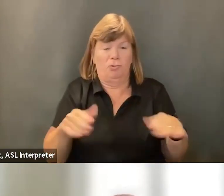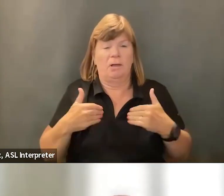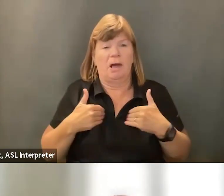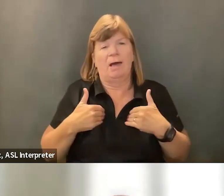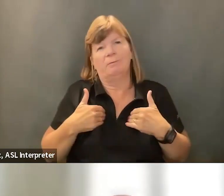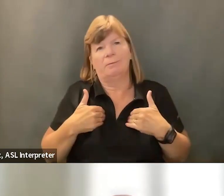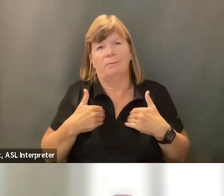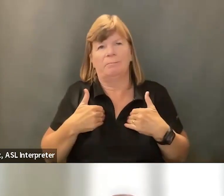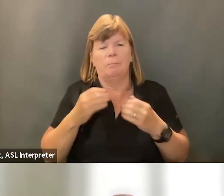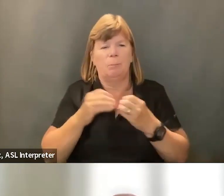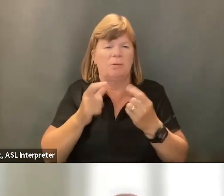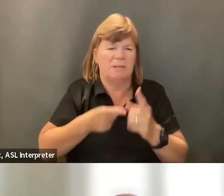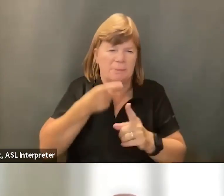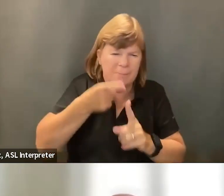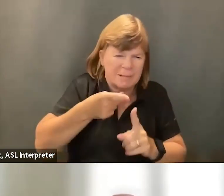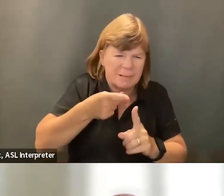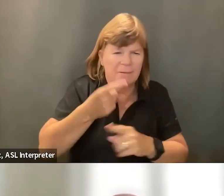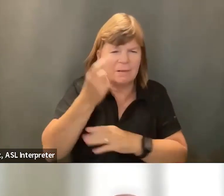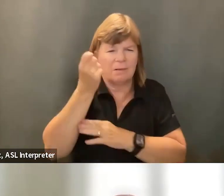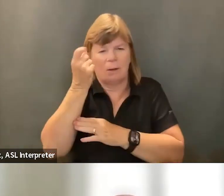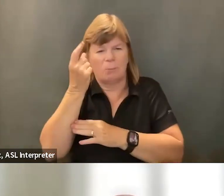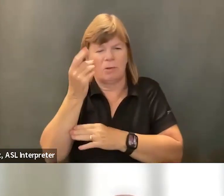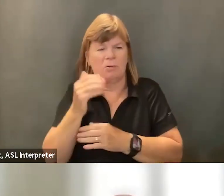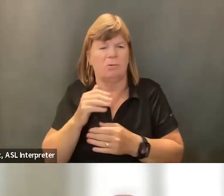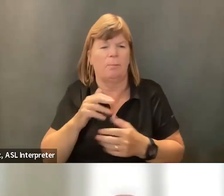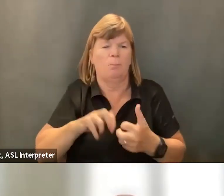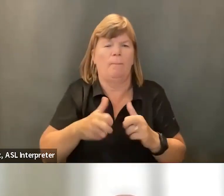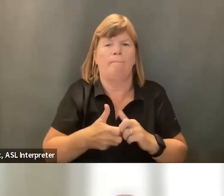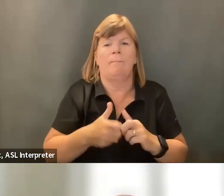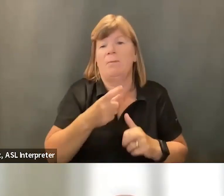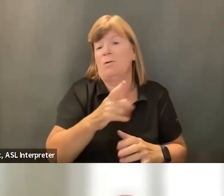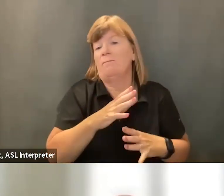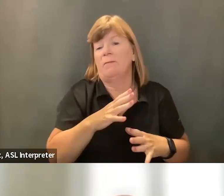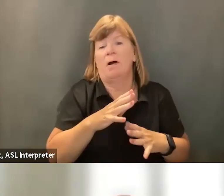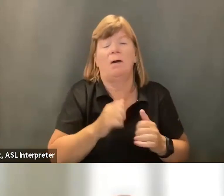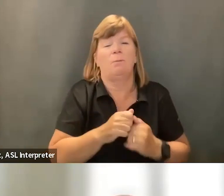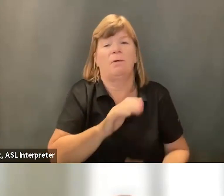specific comprehension problems I mean they're they're fine with with their flu uh with their